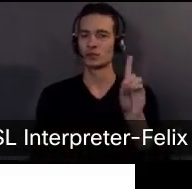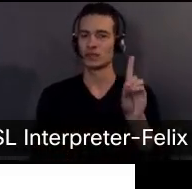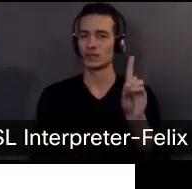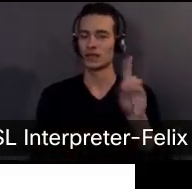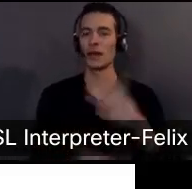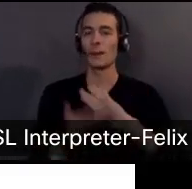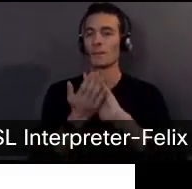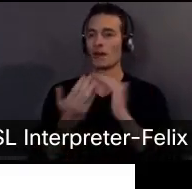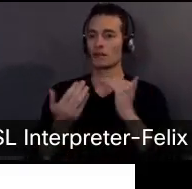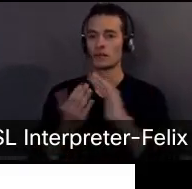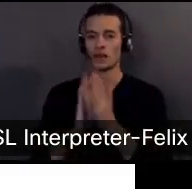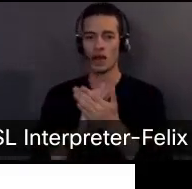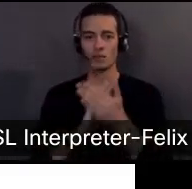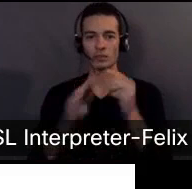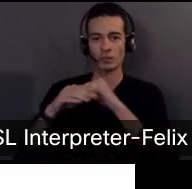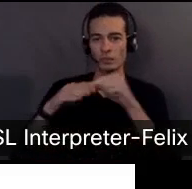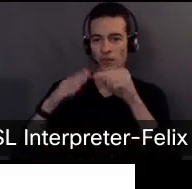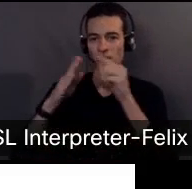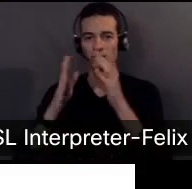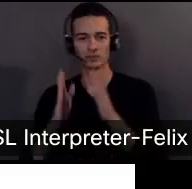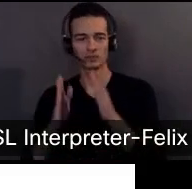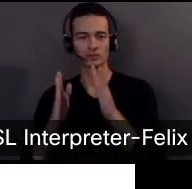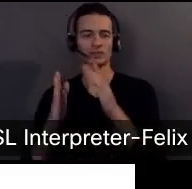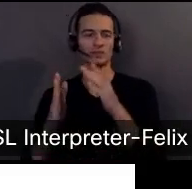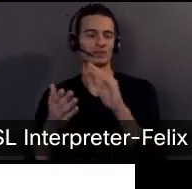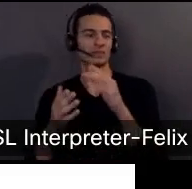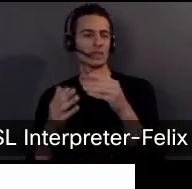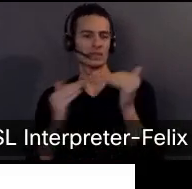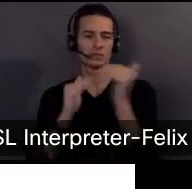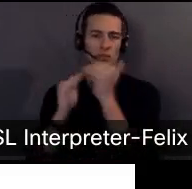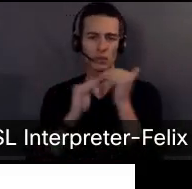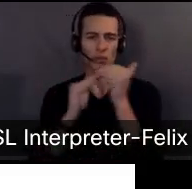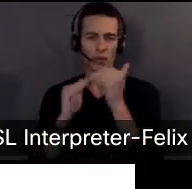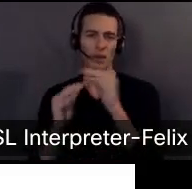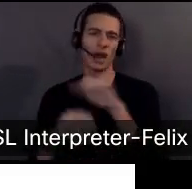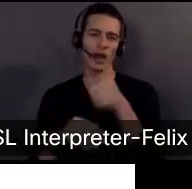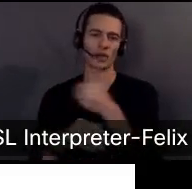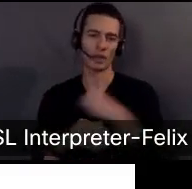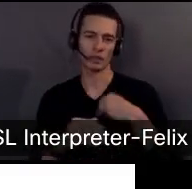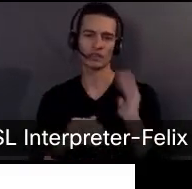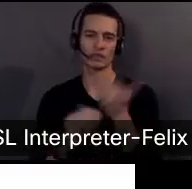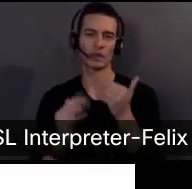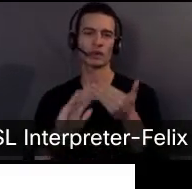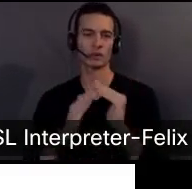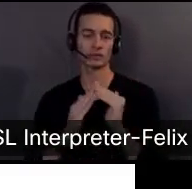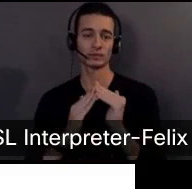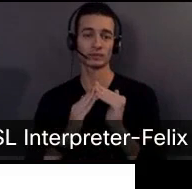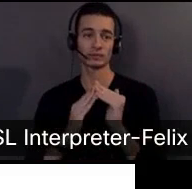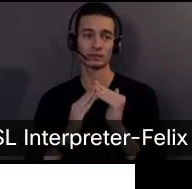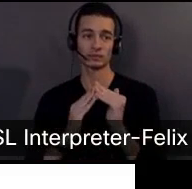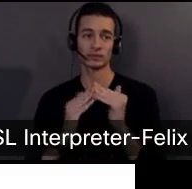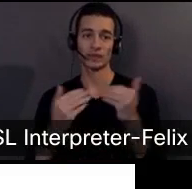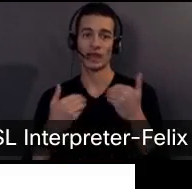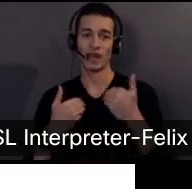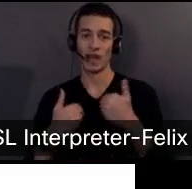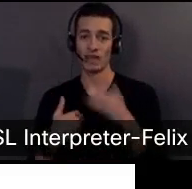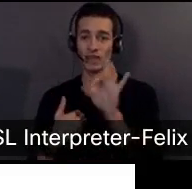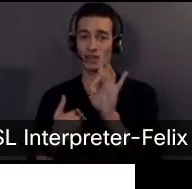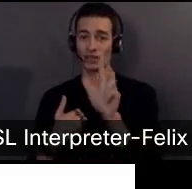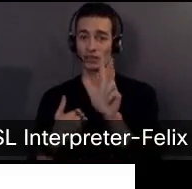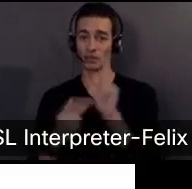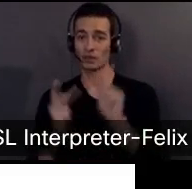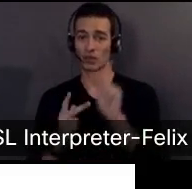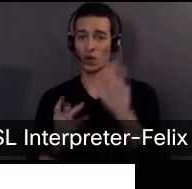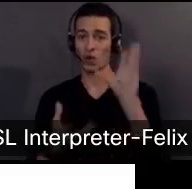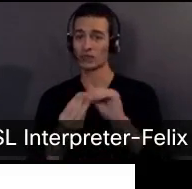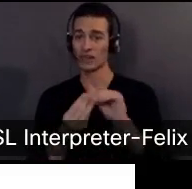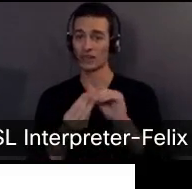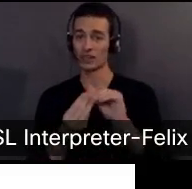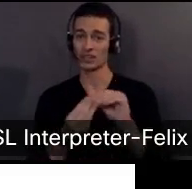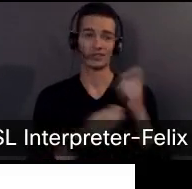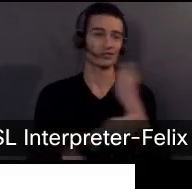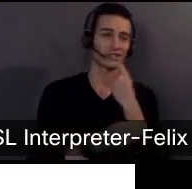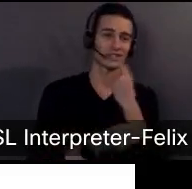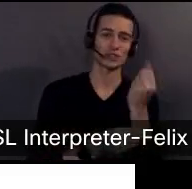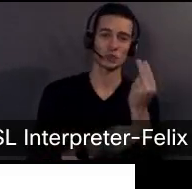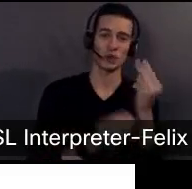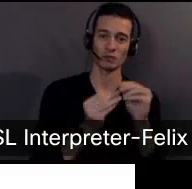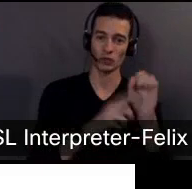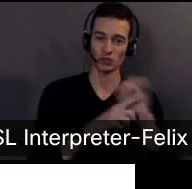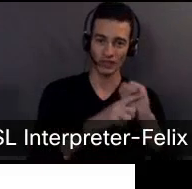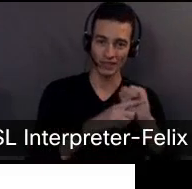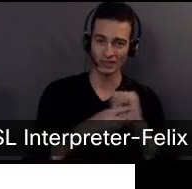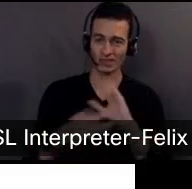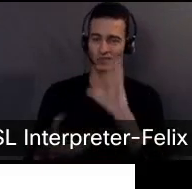12 of the 18 graduates in the 1st, class have been hired as peer counselors in our system. Um, and we currently have 83 peers on staff across the system, which means this is the largest hospital based peer workforce in the city.